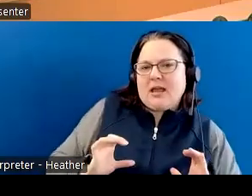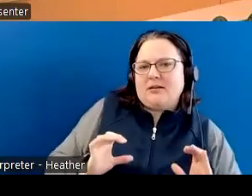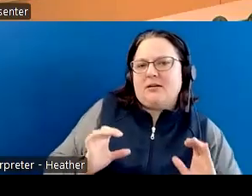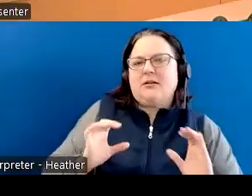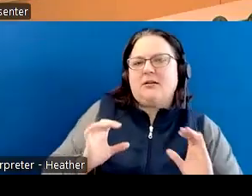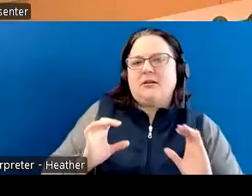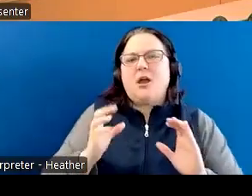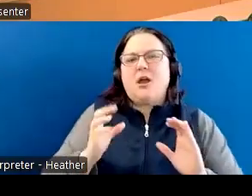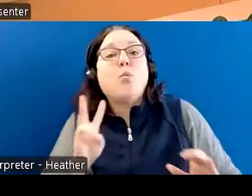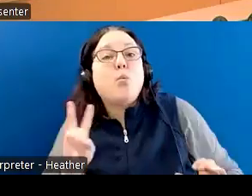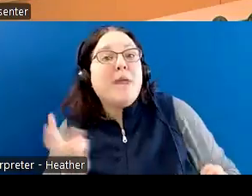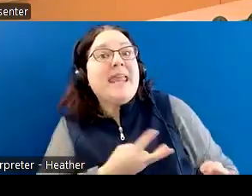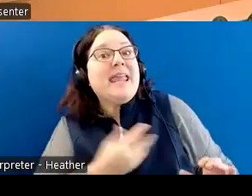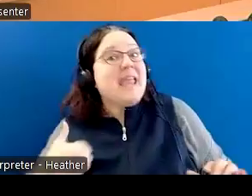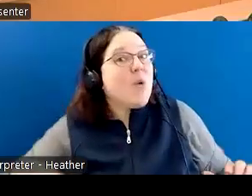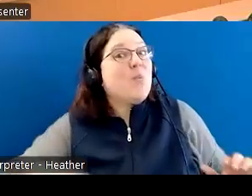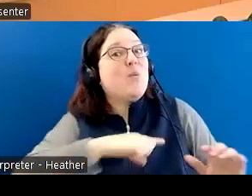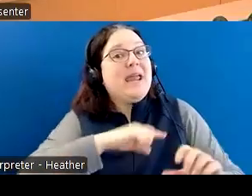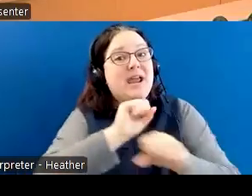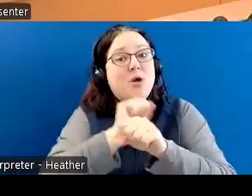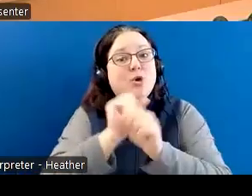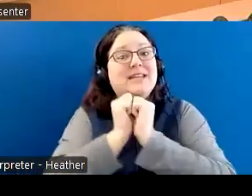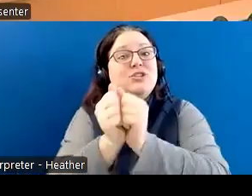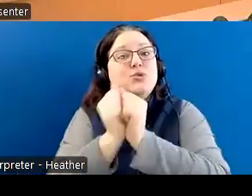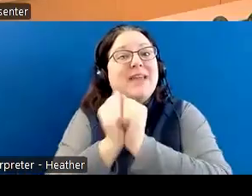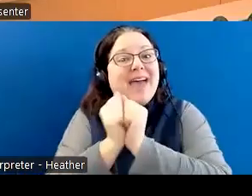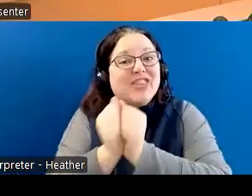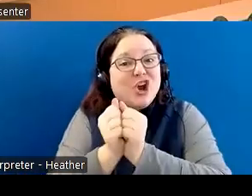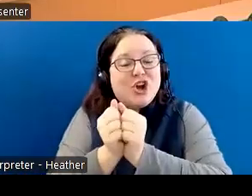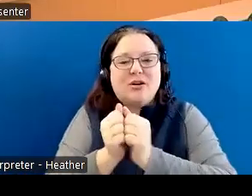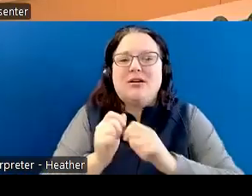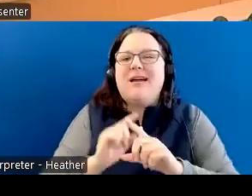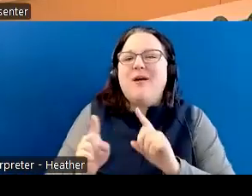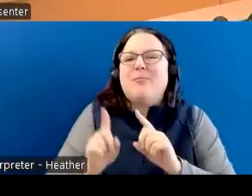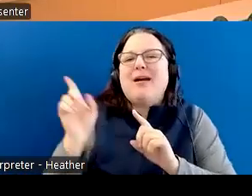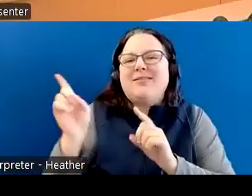working on a plan together with John and but you know John might not know that we are as closely